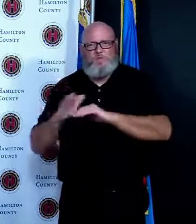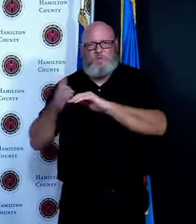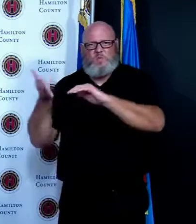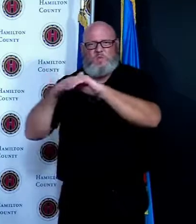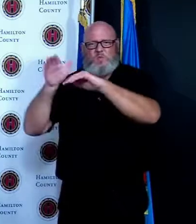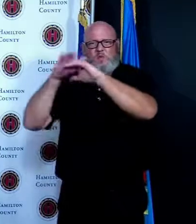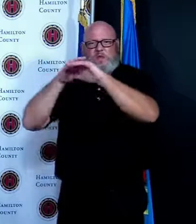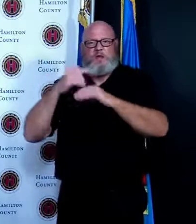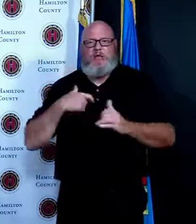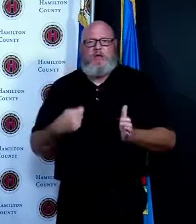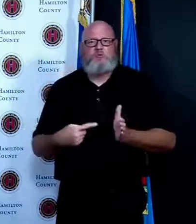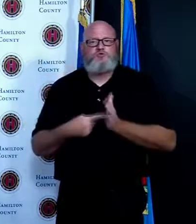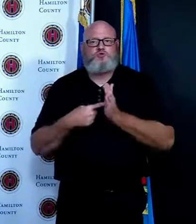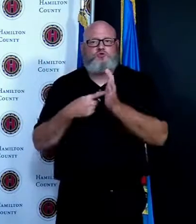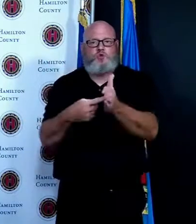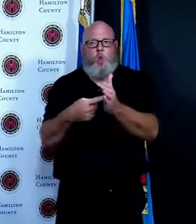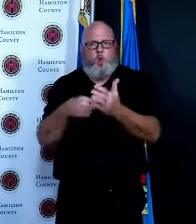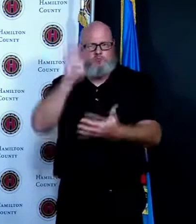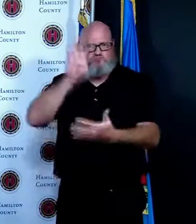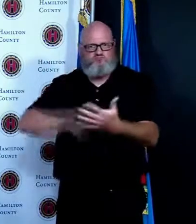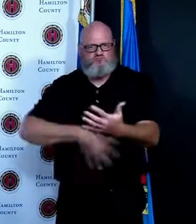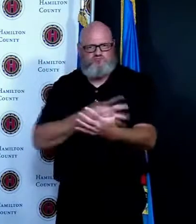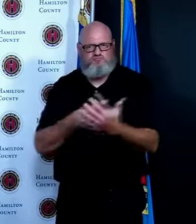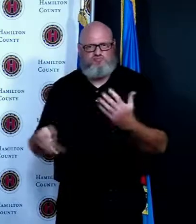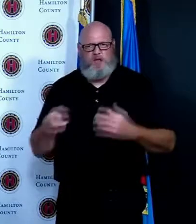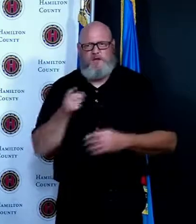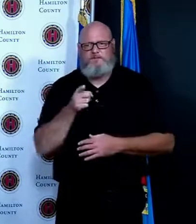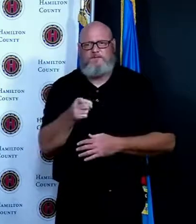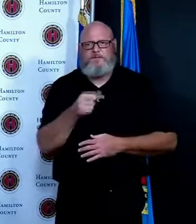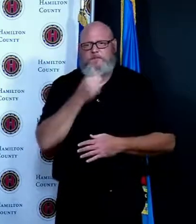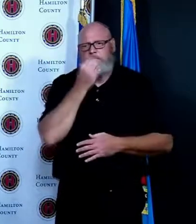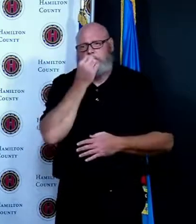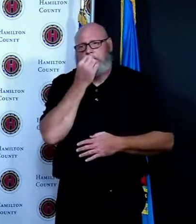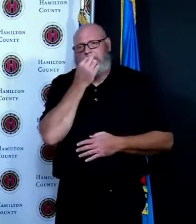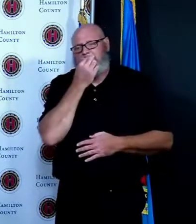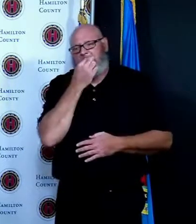not let our guard down at this time we need to stay vigilant we know there are several vaccines